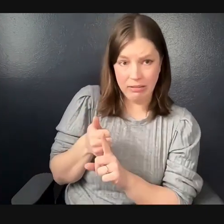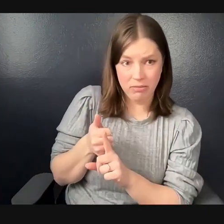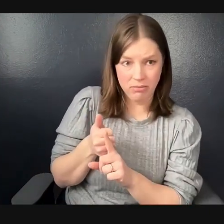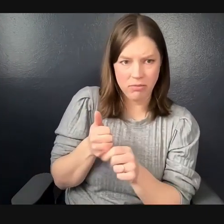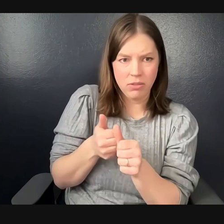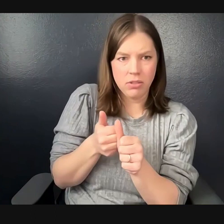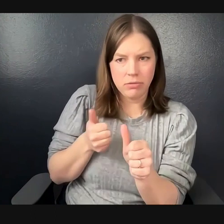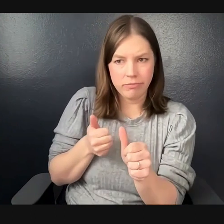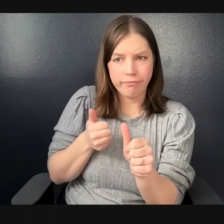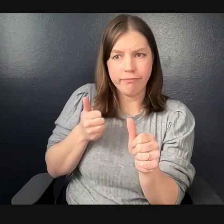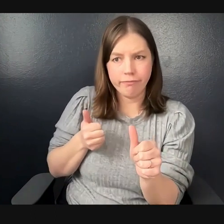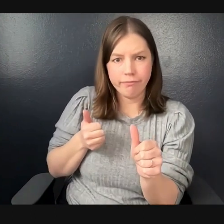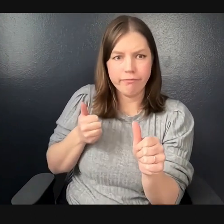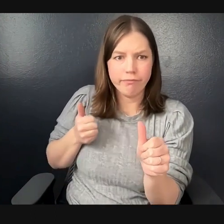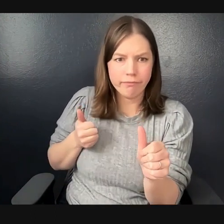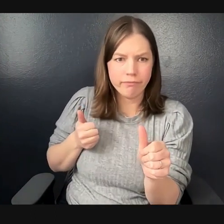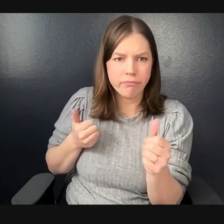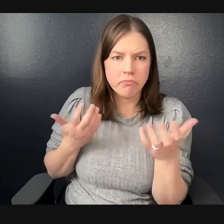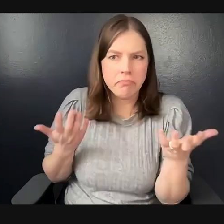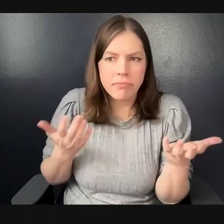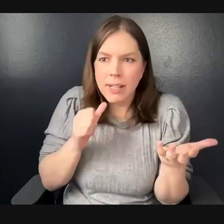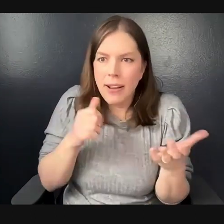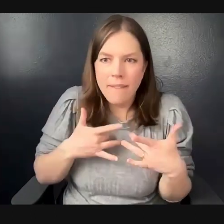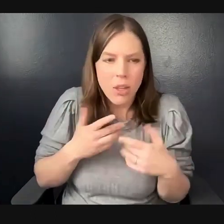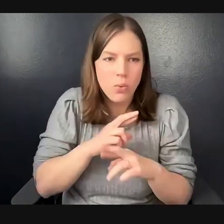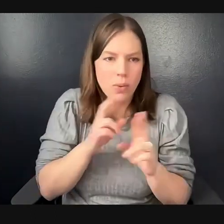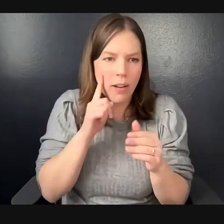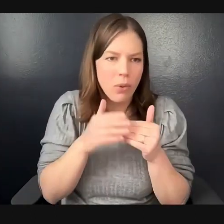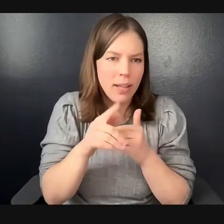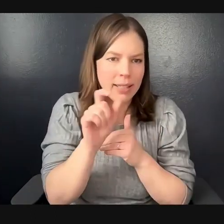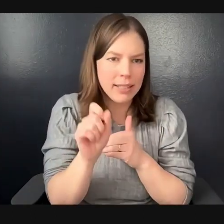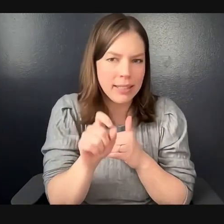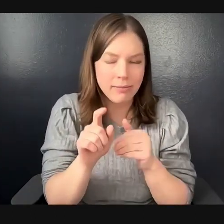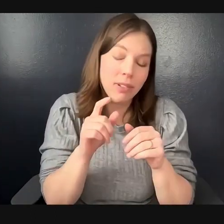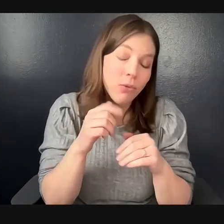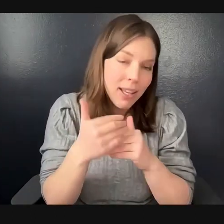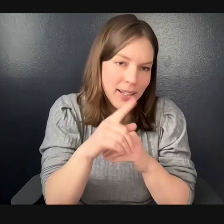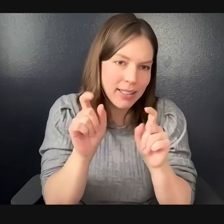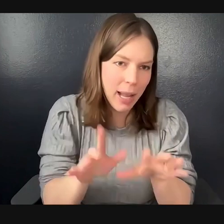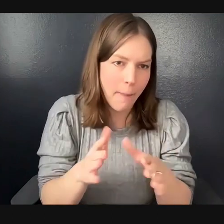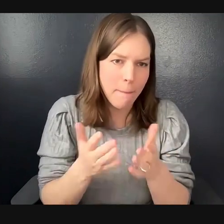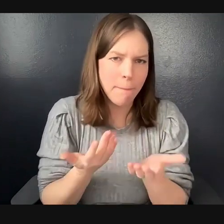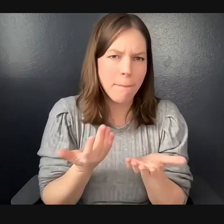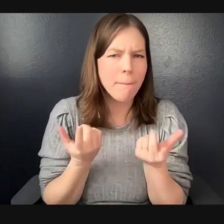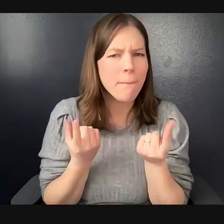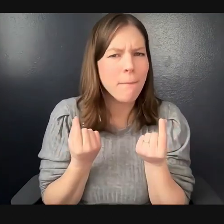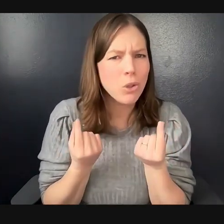Ari is getting behind in classes, and doesn't feel ready for the next exam.